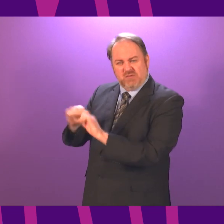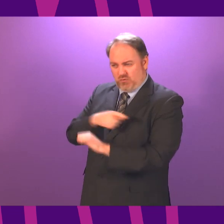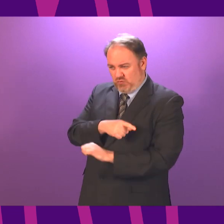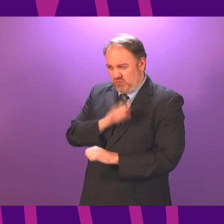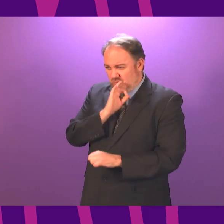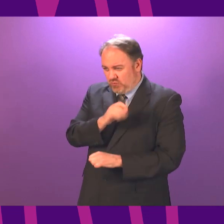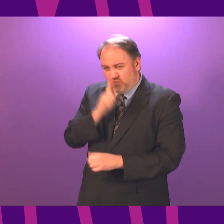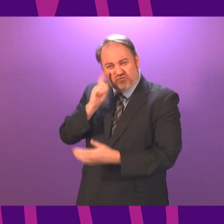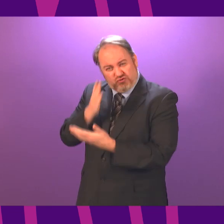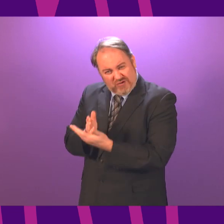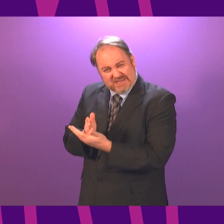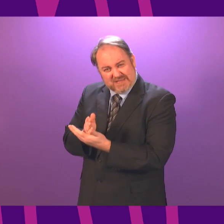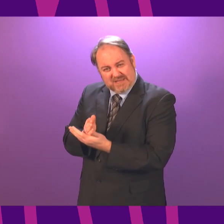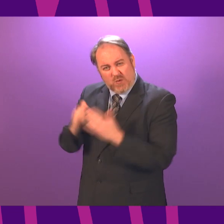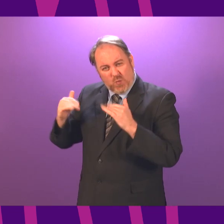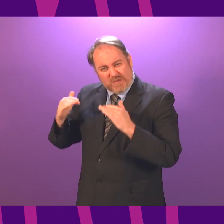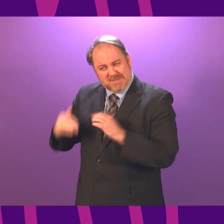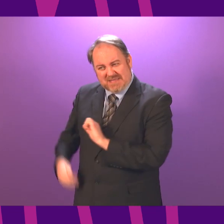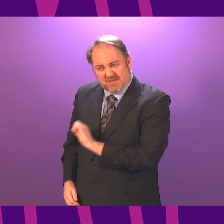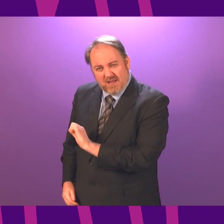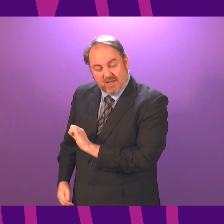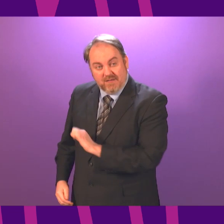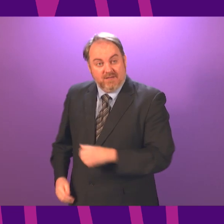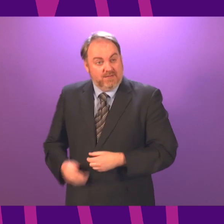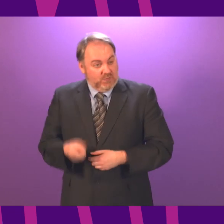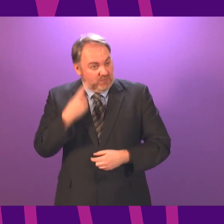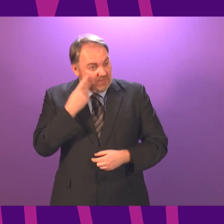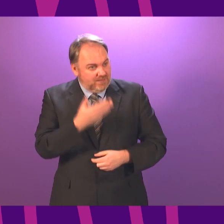The First Minister: Let me think about that.